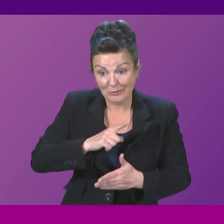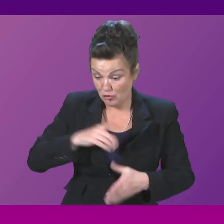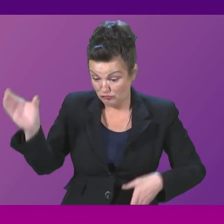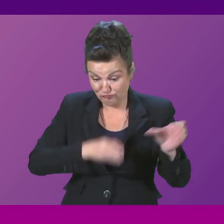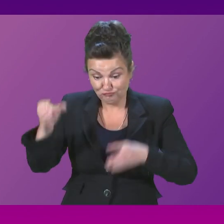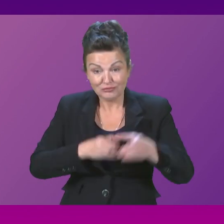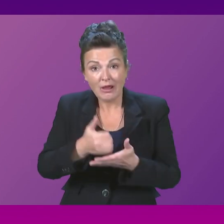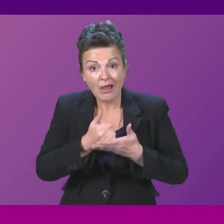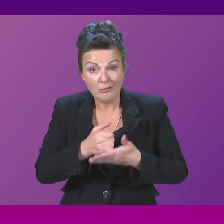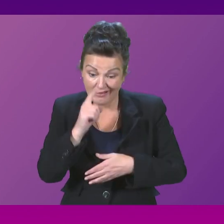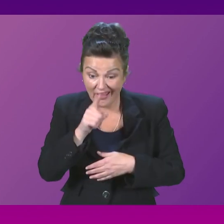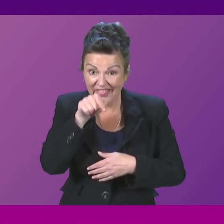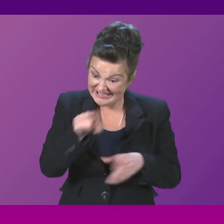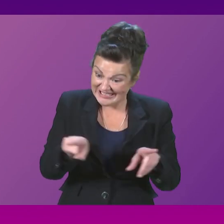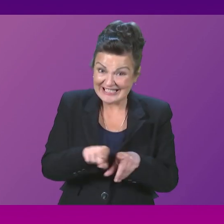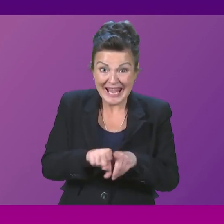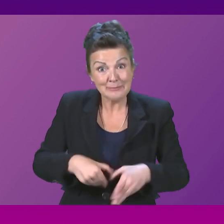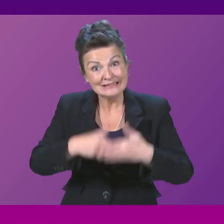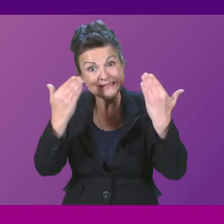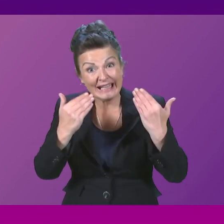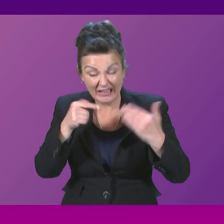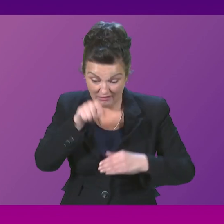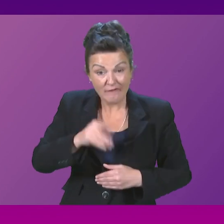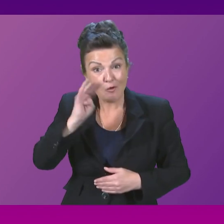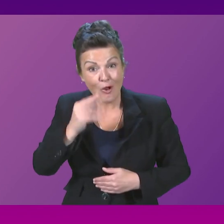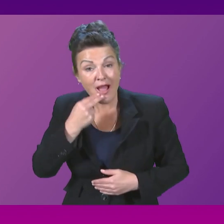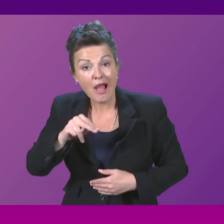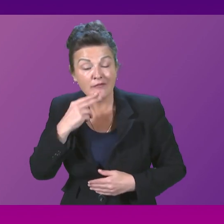around 4 o’clock on the same day.